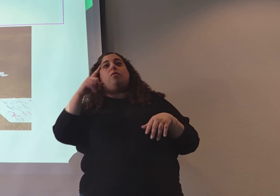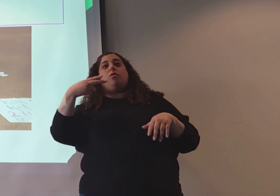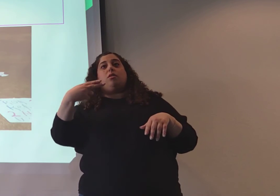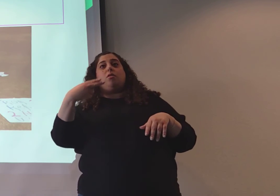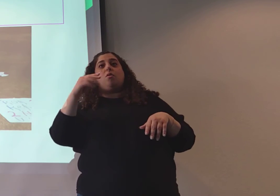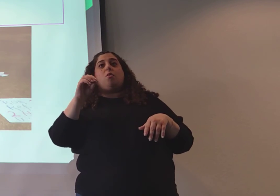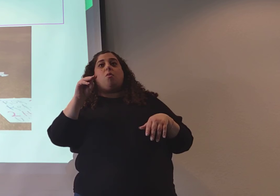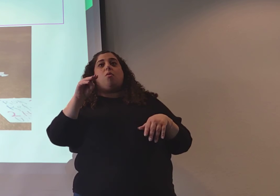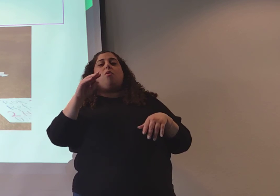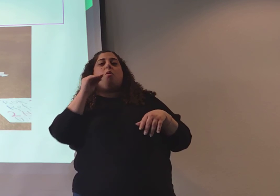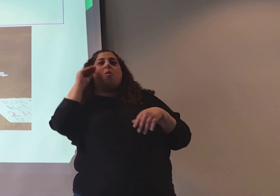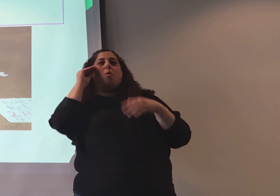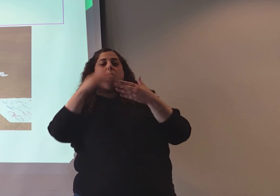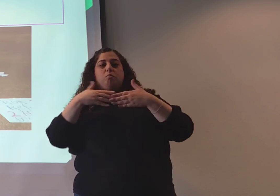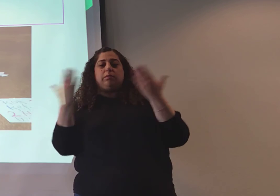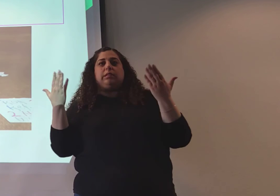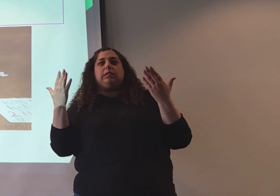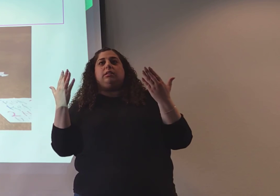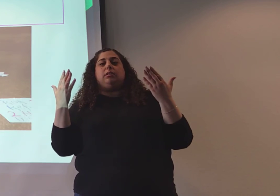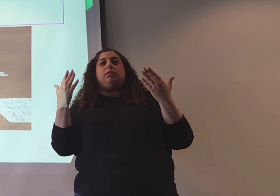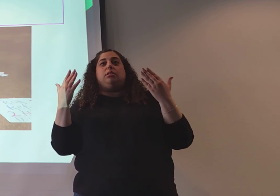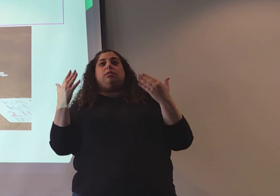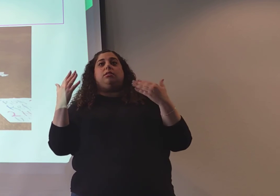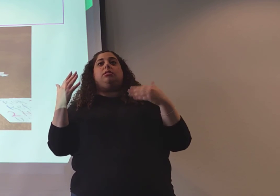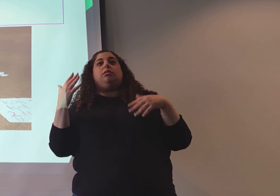Call this number, and if nobody answers.